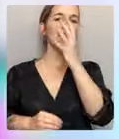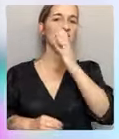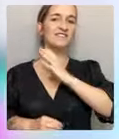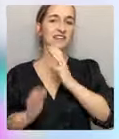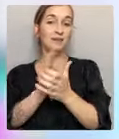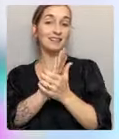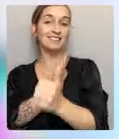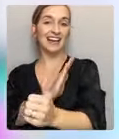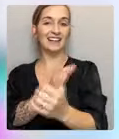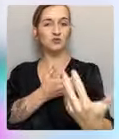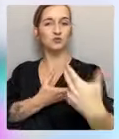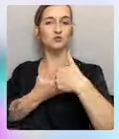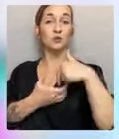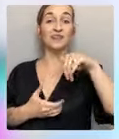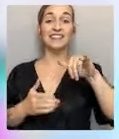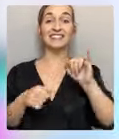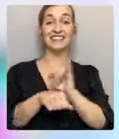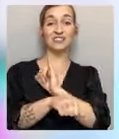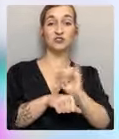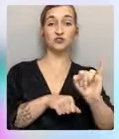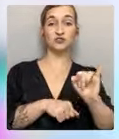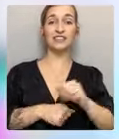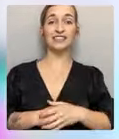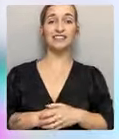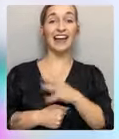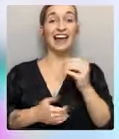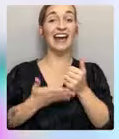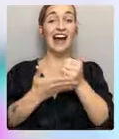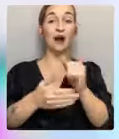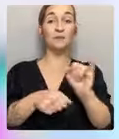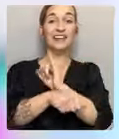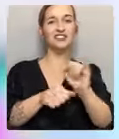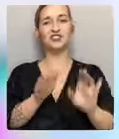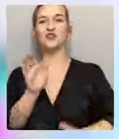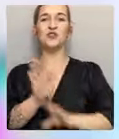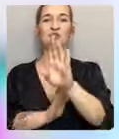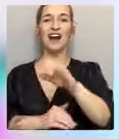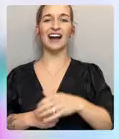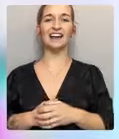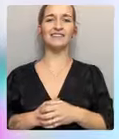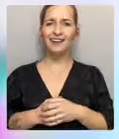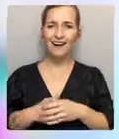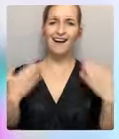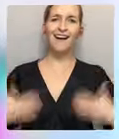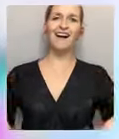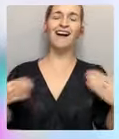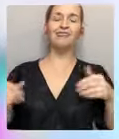into this industry. And this helps industry to thrive. That was an enlightening response.